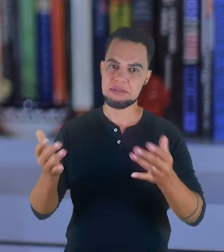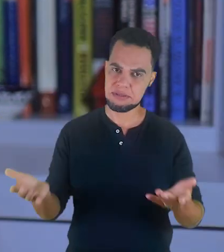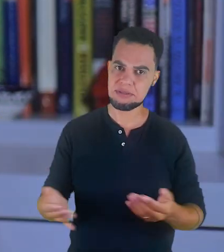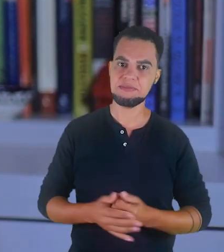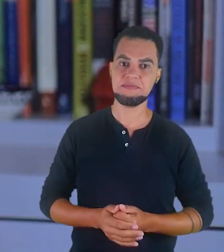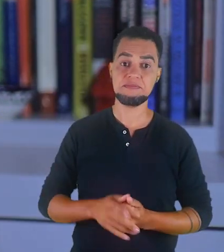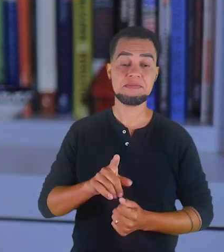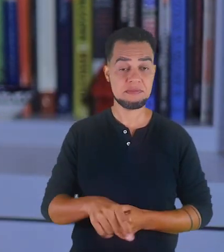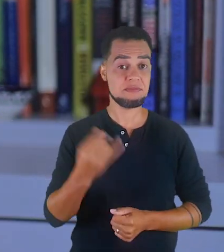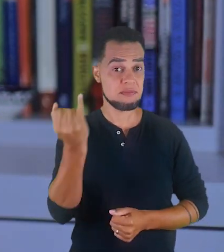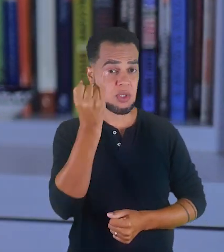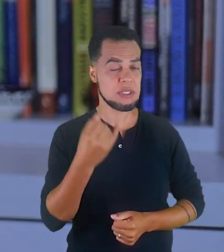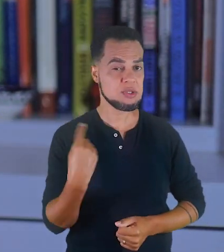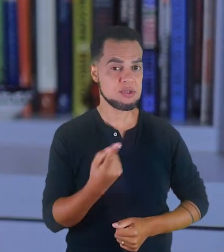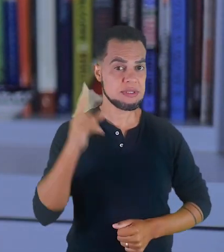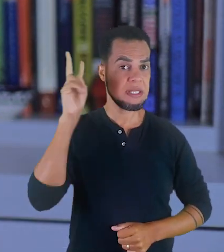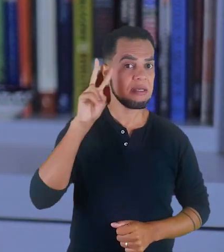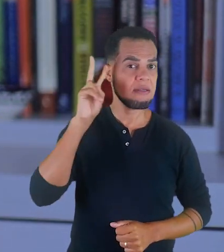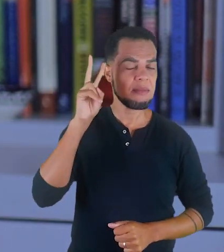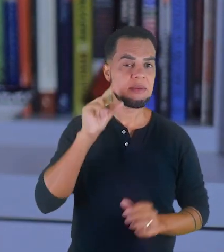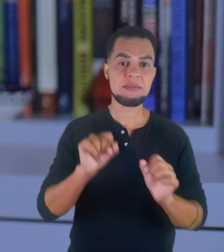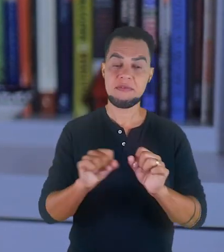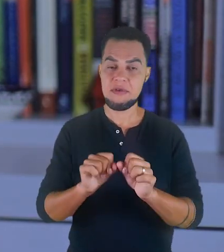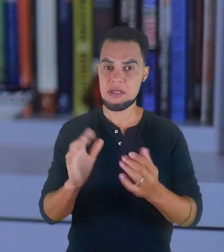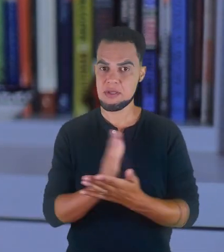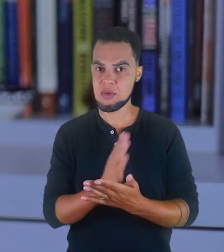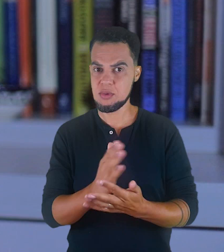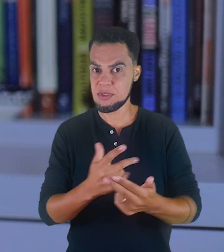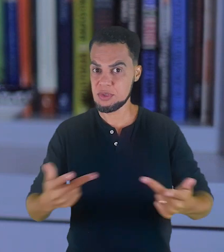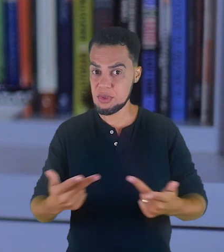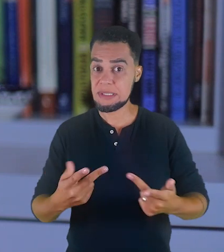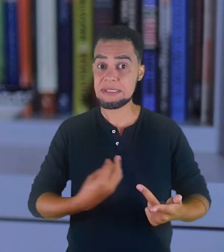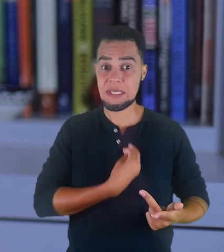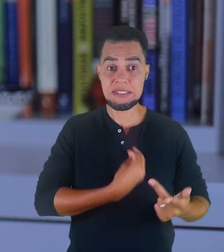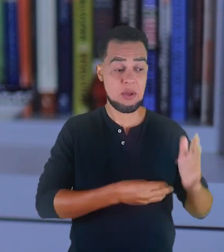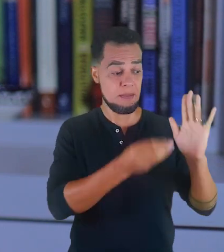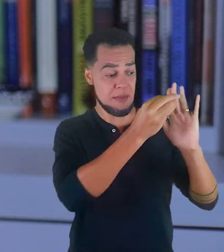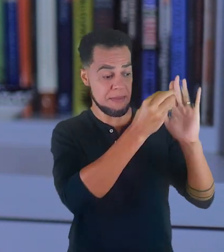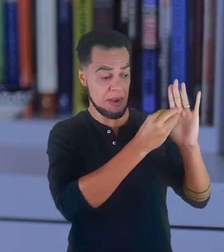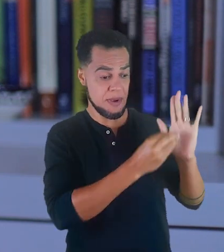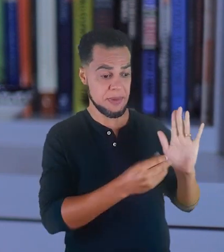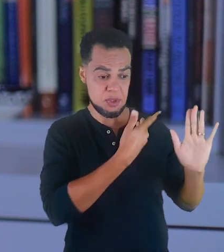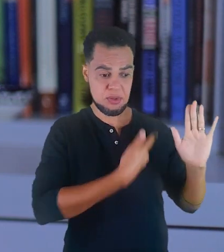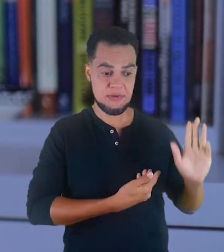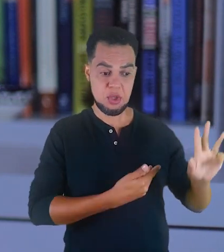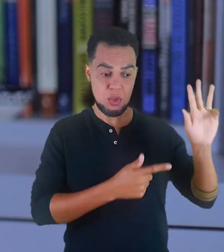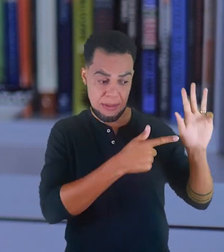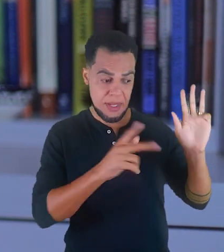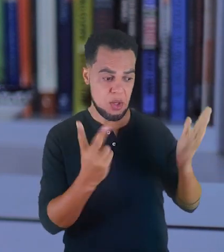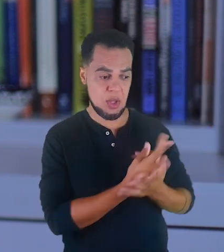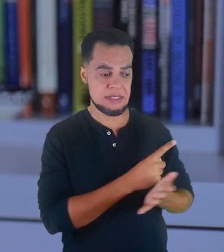And it's very important for us to remember that to make certain things that are in Lula's government program happen,